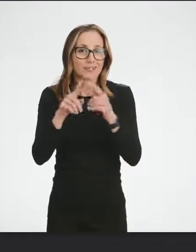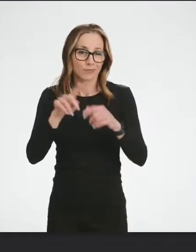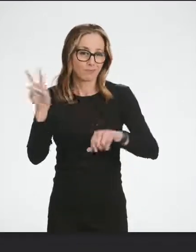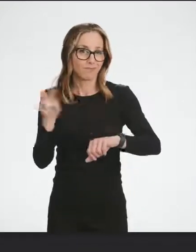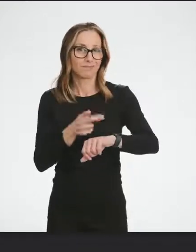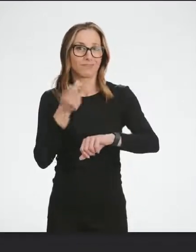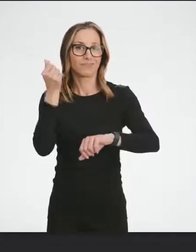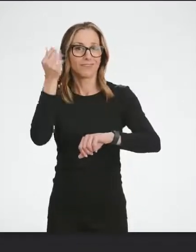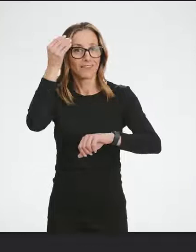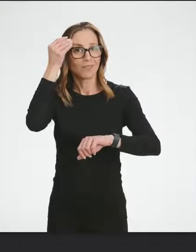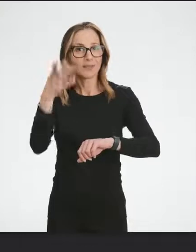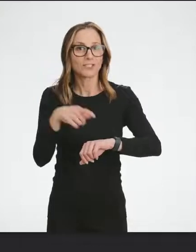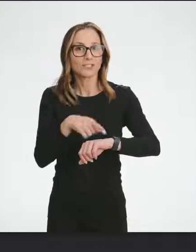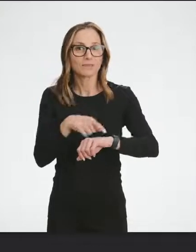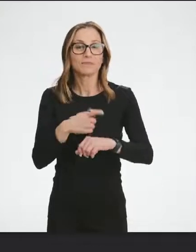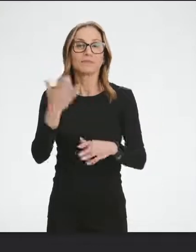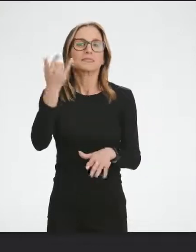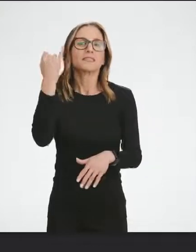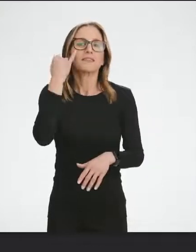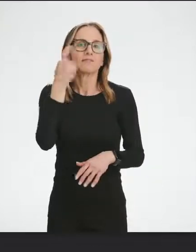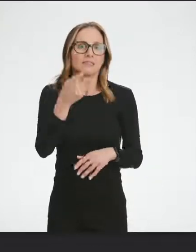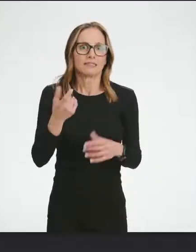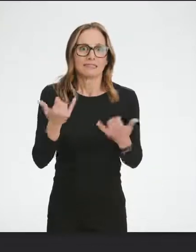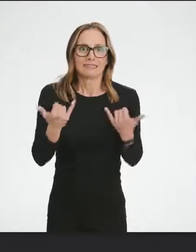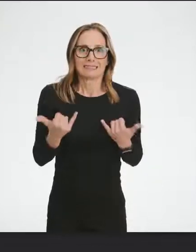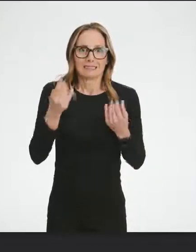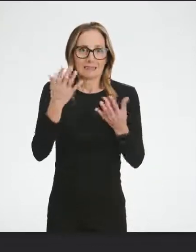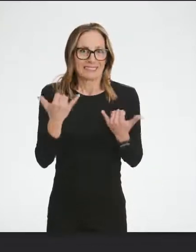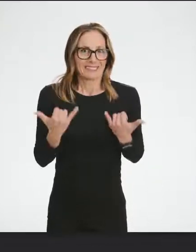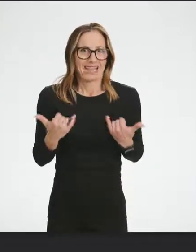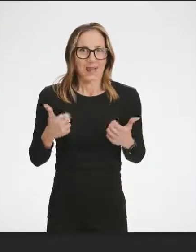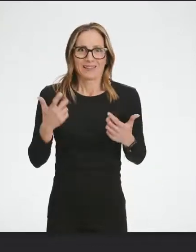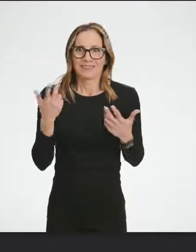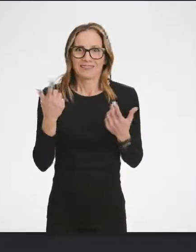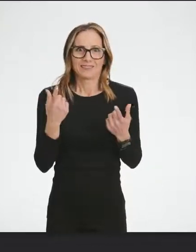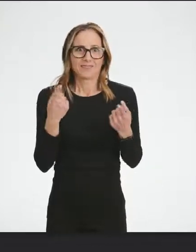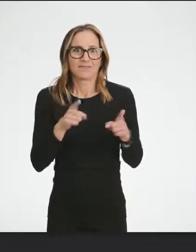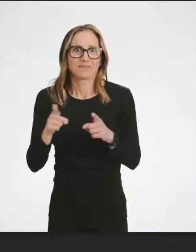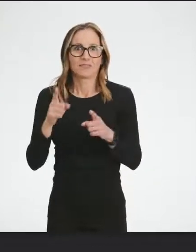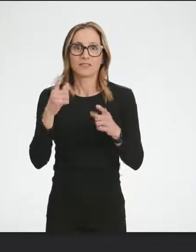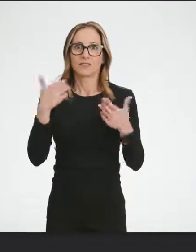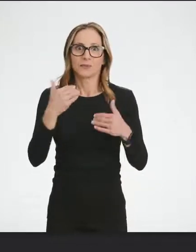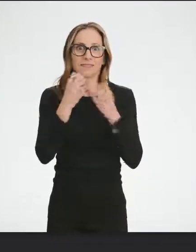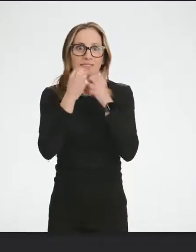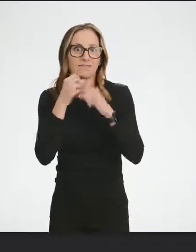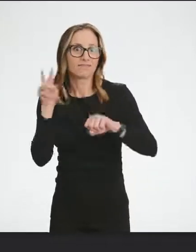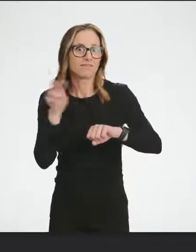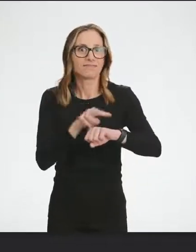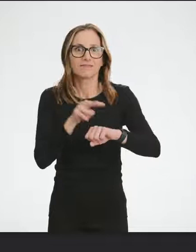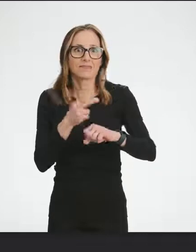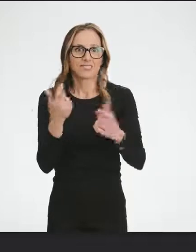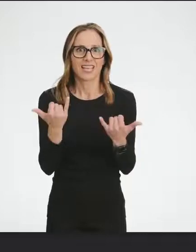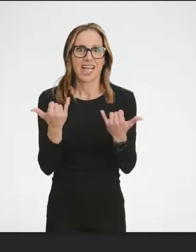But what about those moments when they need live updates, information tied to an activity, or an event that they care about right now?